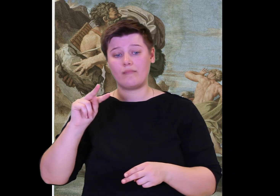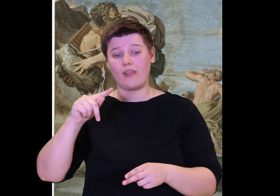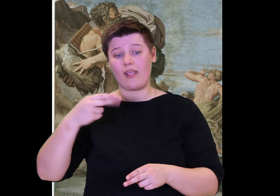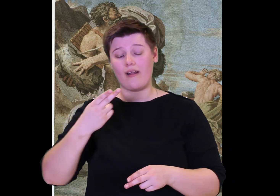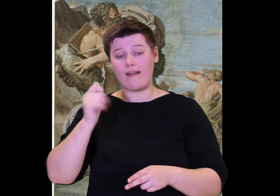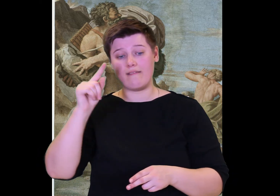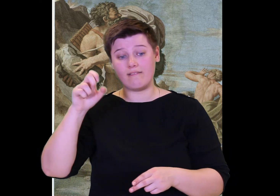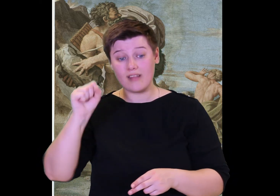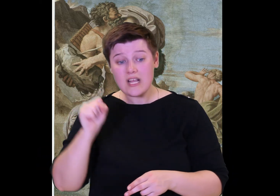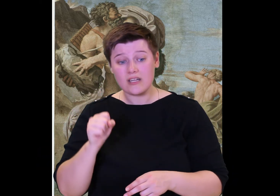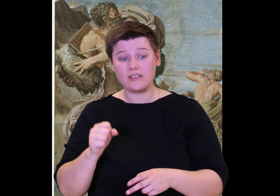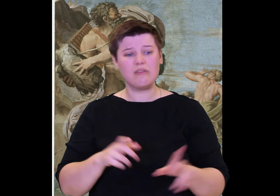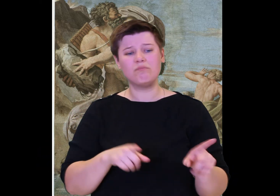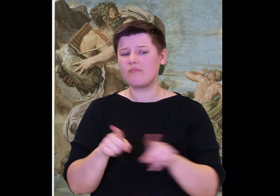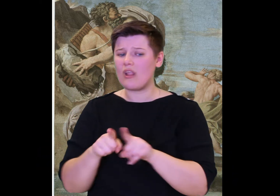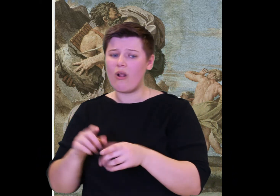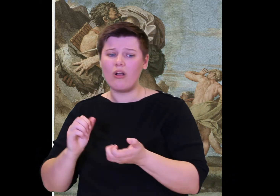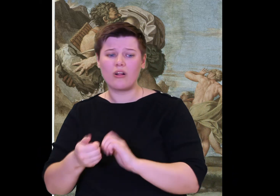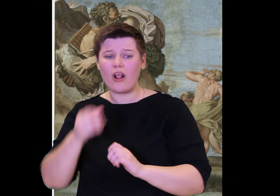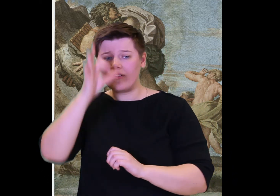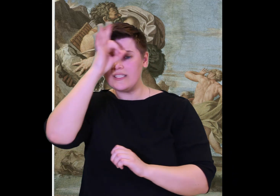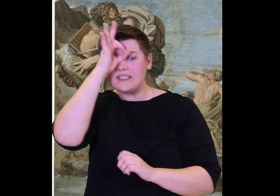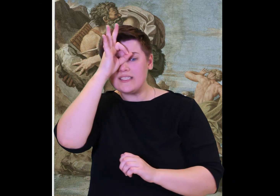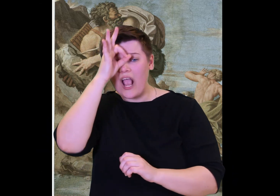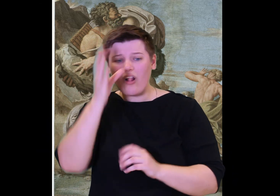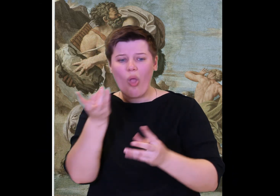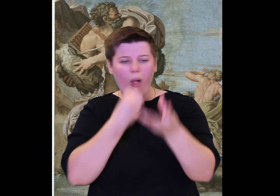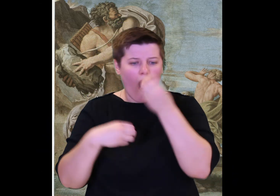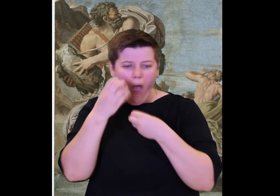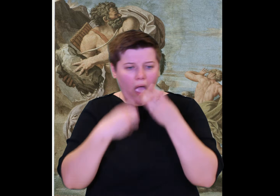hearts sank, since they all remembered what happened with the Laestrygonians,